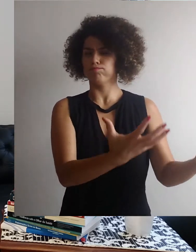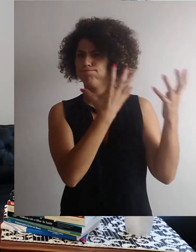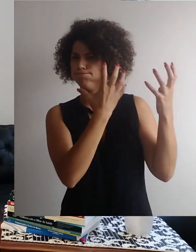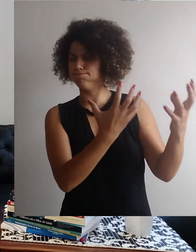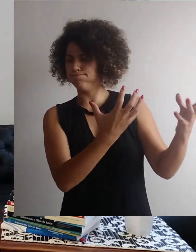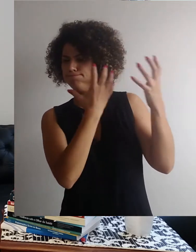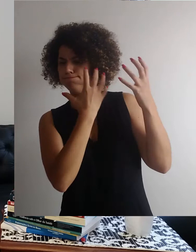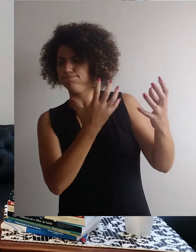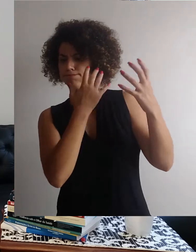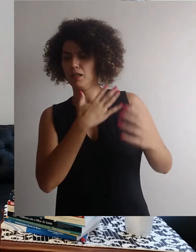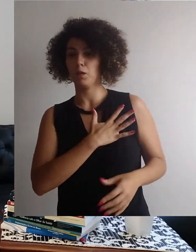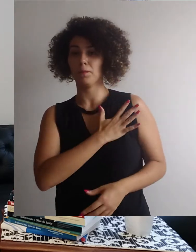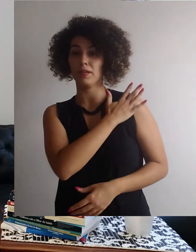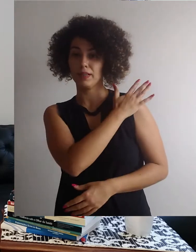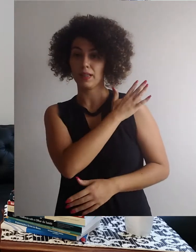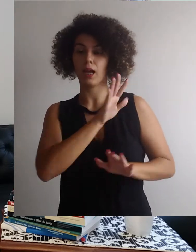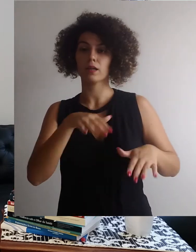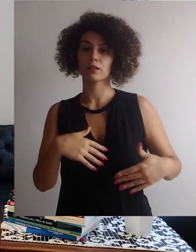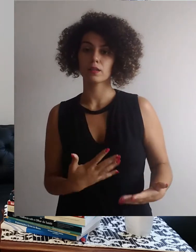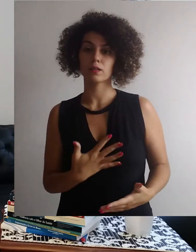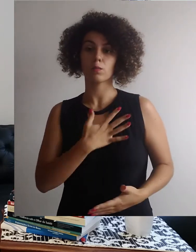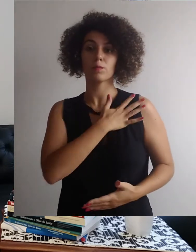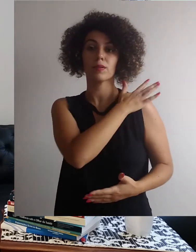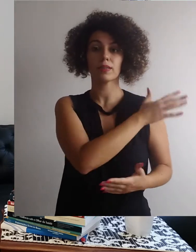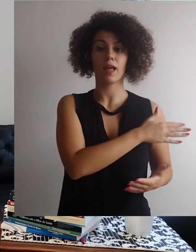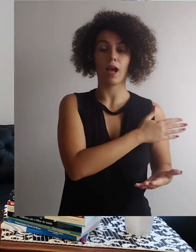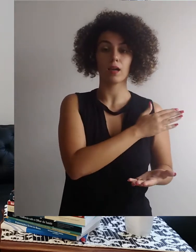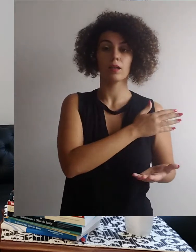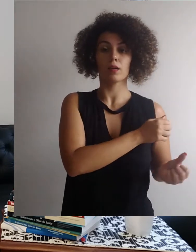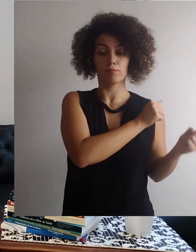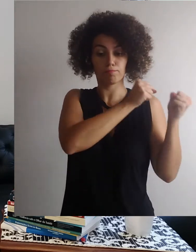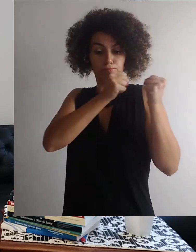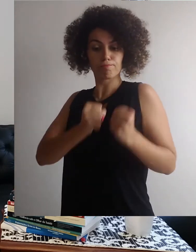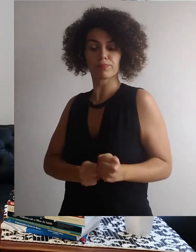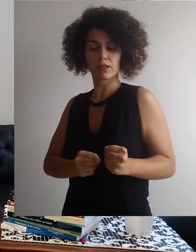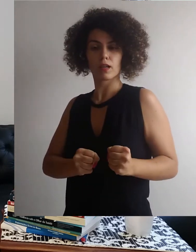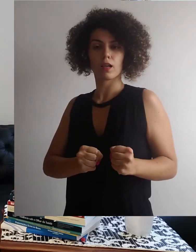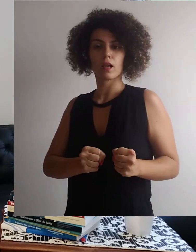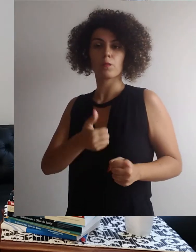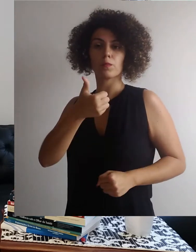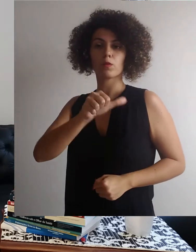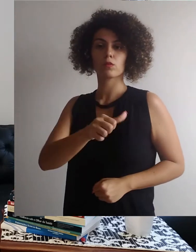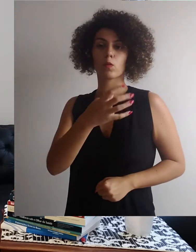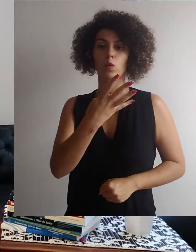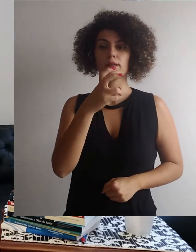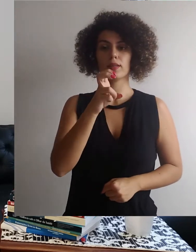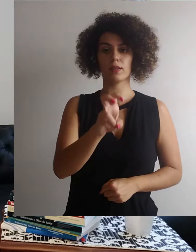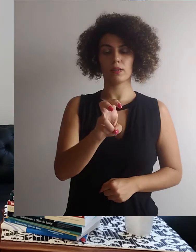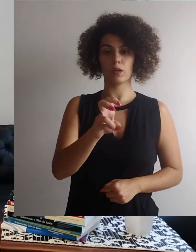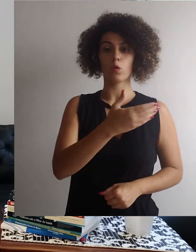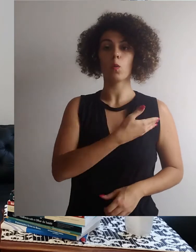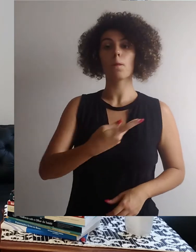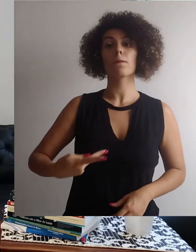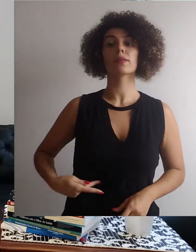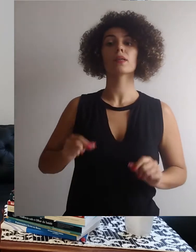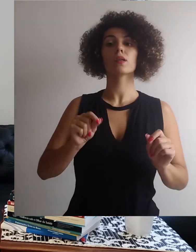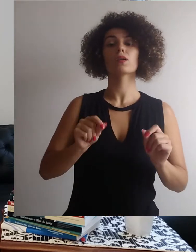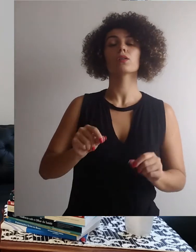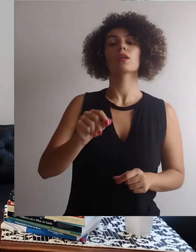to suffer strong opposition, especially from the military, and in 1945 he suffered a coup d'état and the